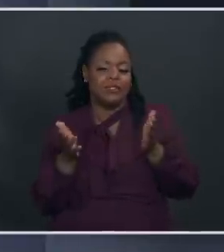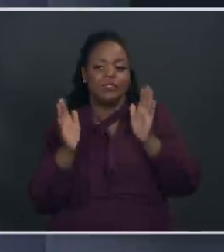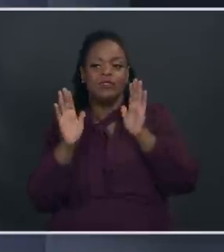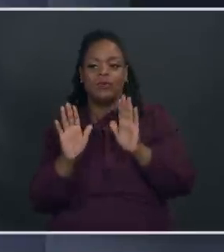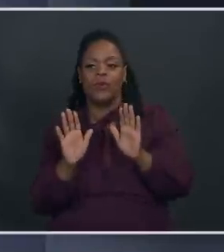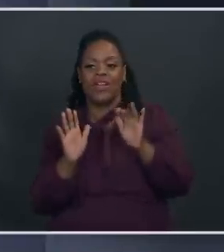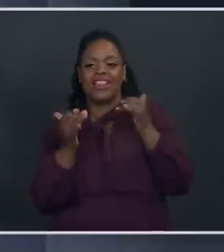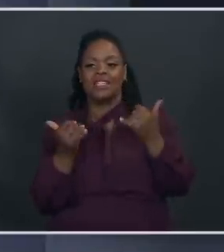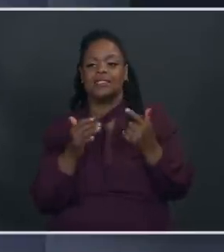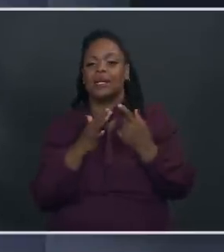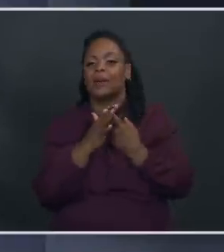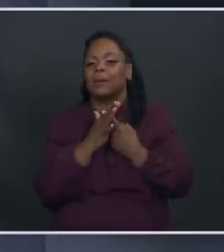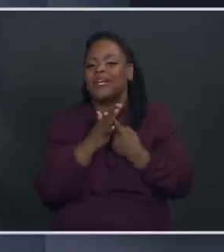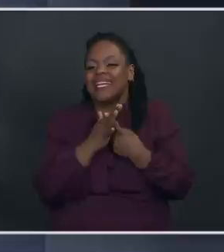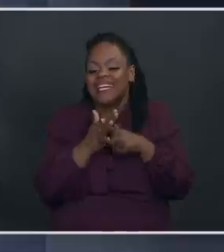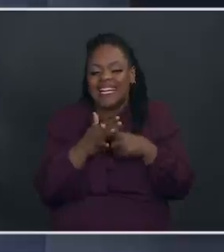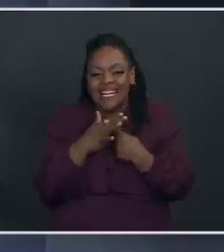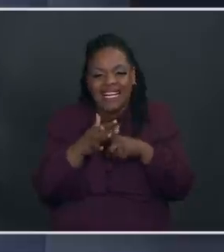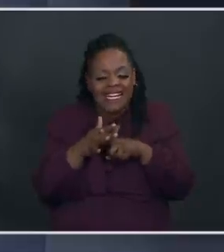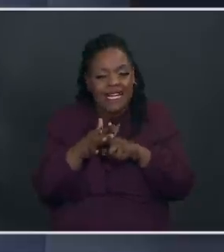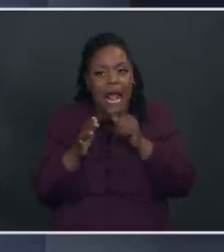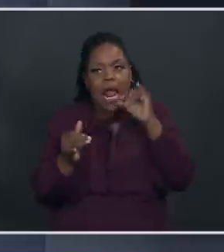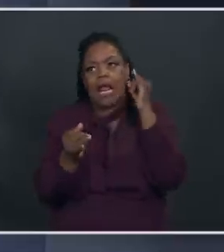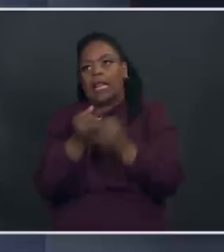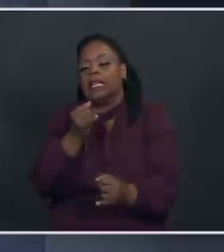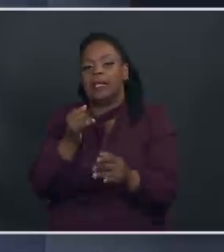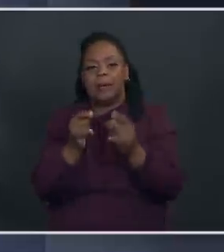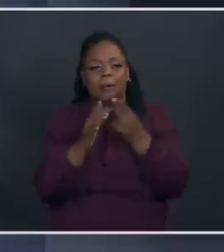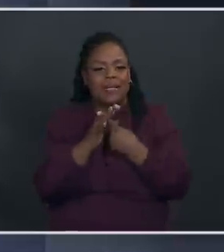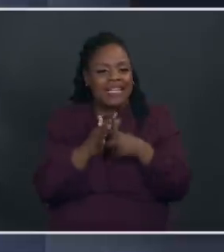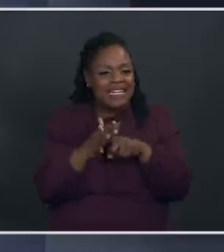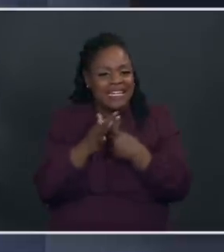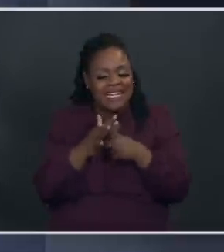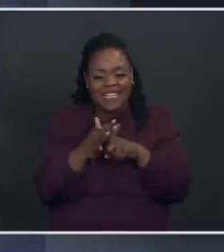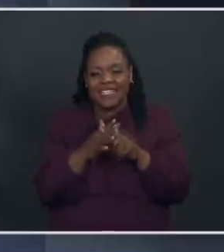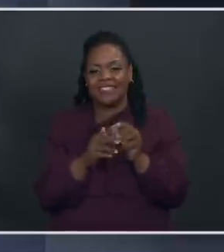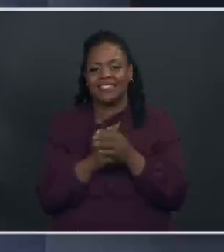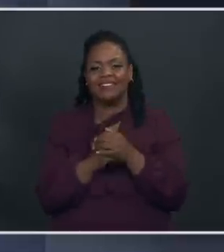of our work on climate. Nadia. The Press: And just another question -- Ms. Psaki: Oh, go ahead. The Press: Is the White House concerned